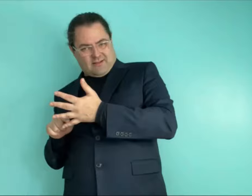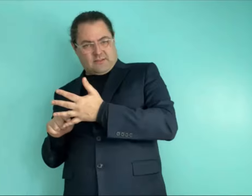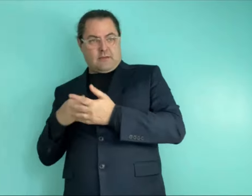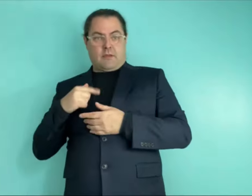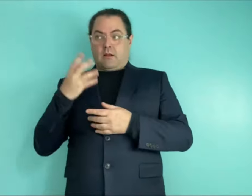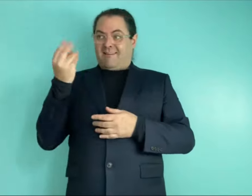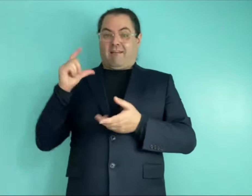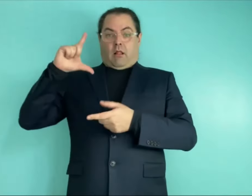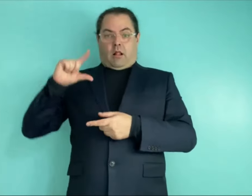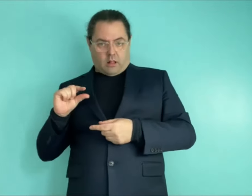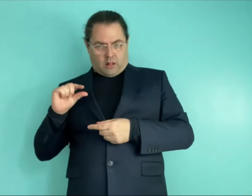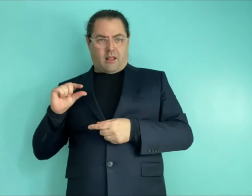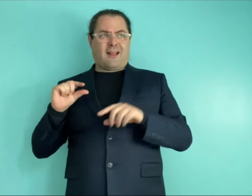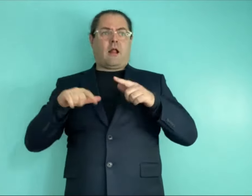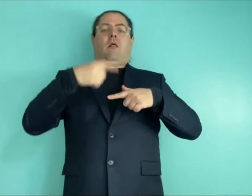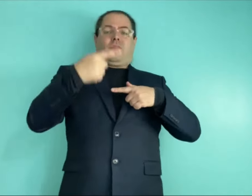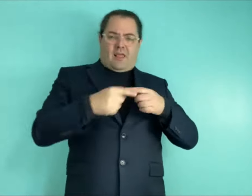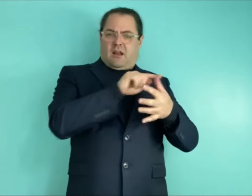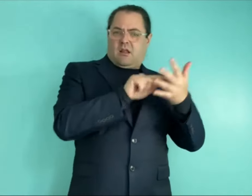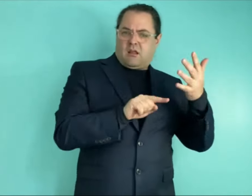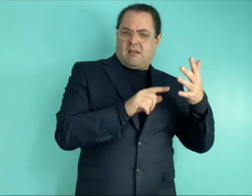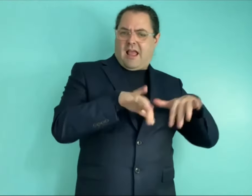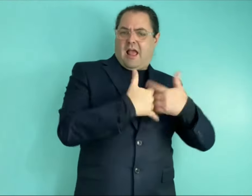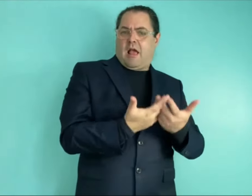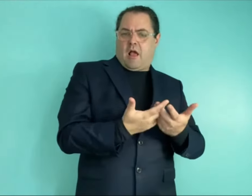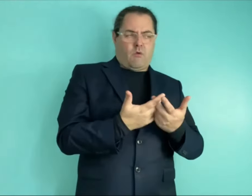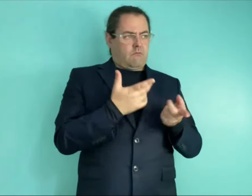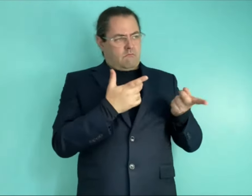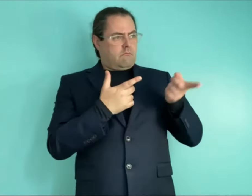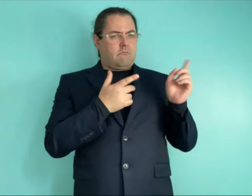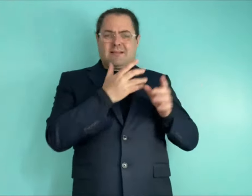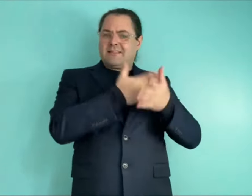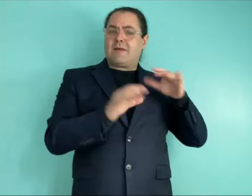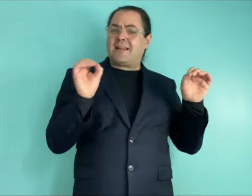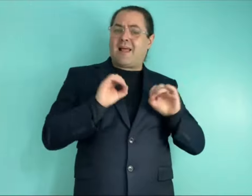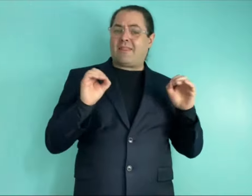and that without elementary skills they need for employment becomes a challenge, meaning